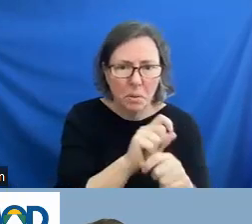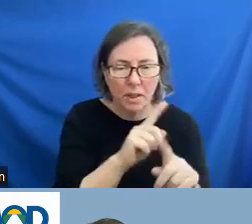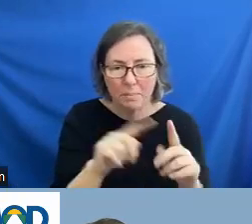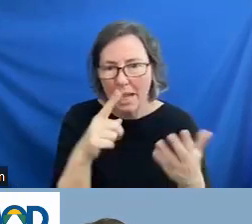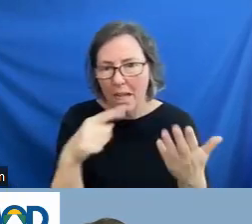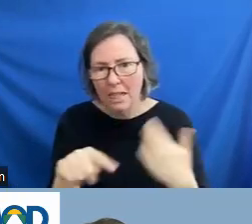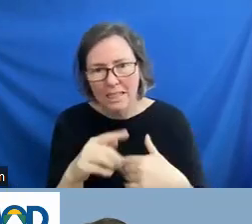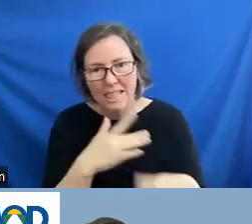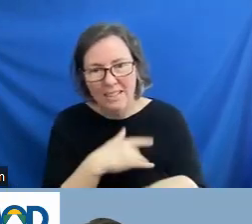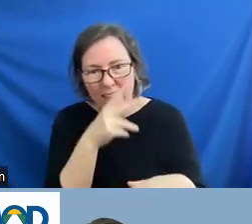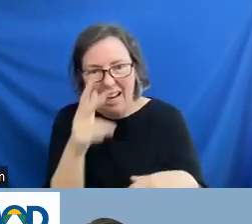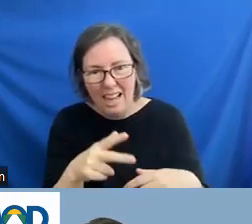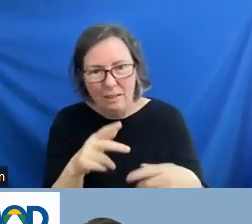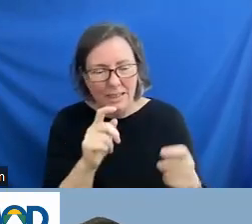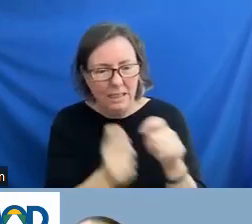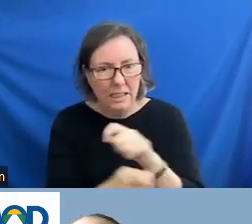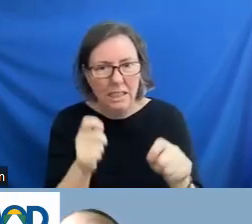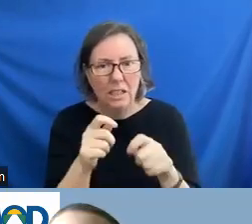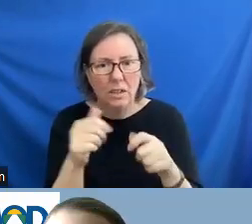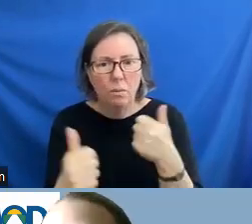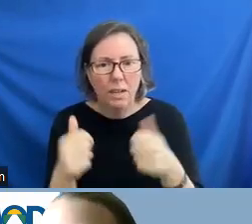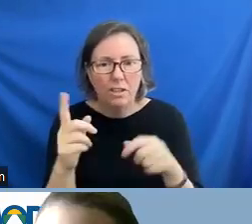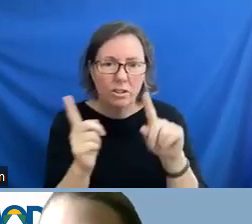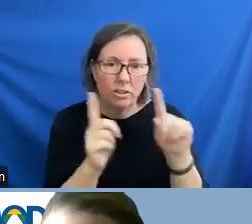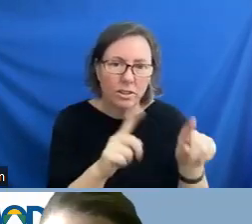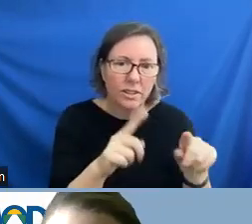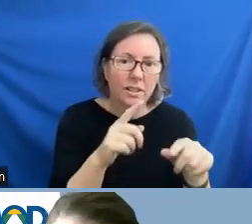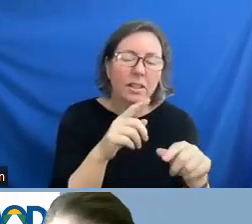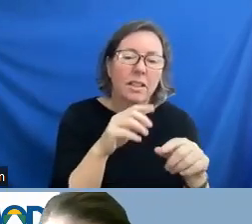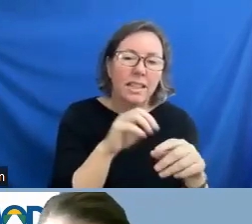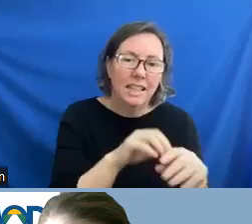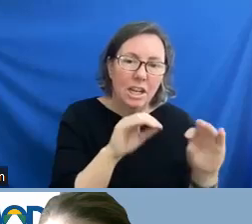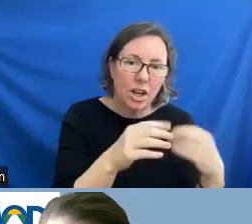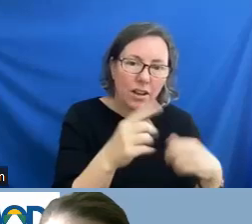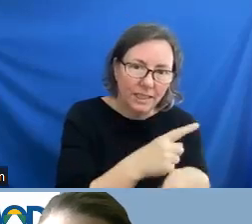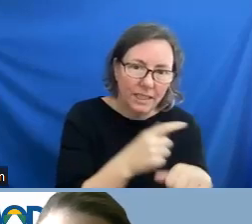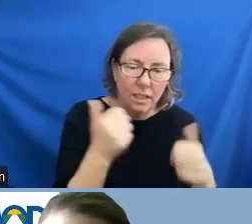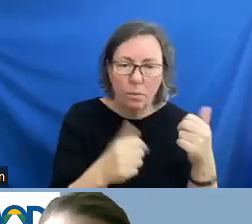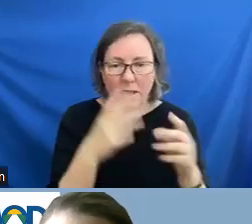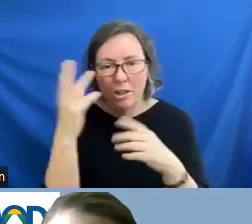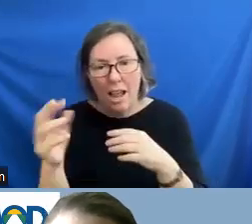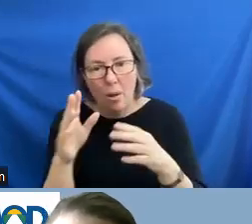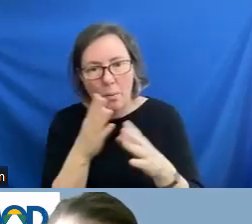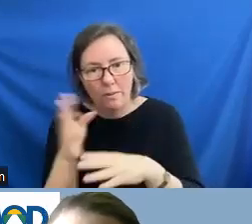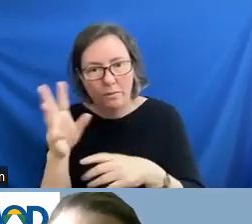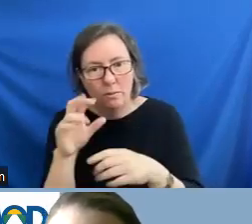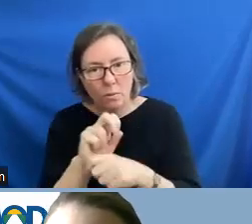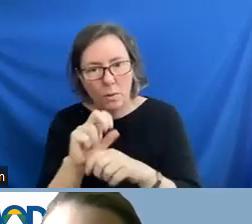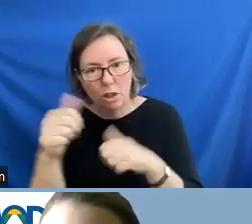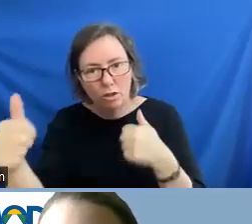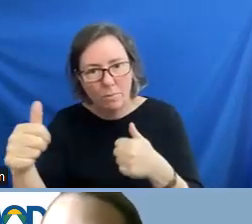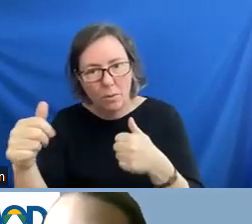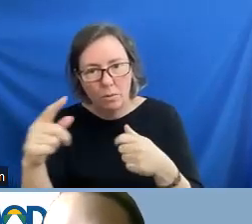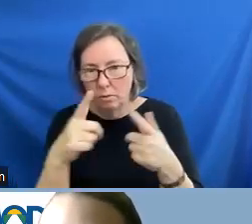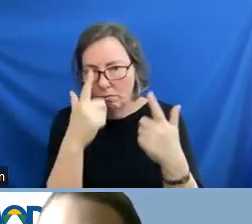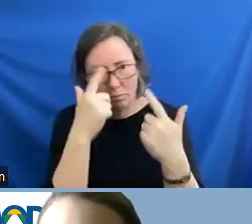her in-office day and her day in the field. And she basically just can decide, you know,